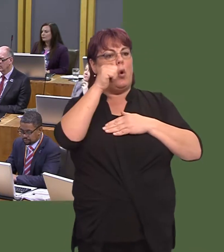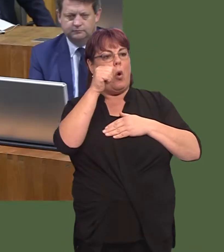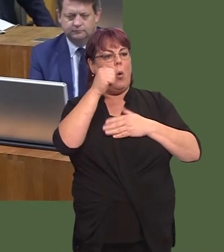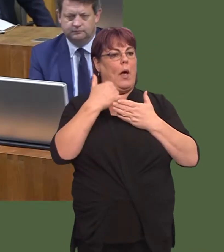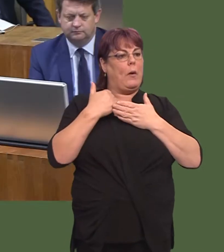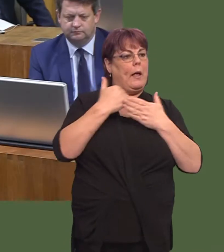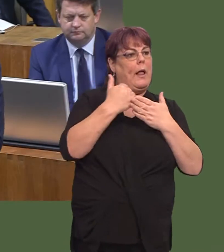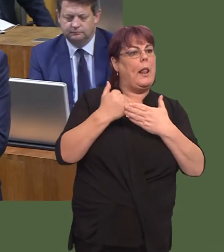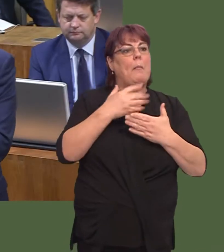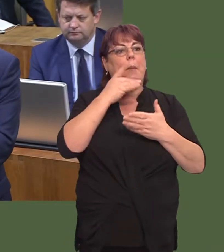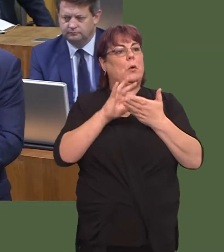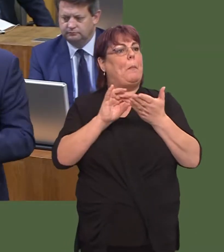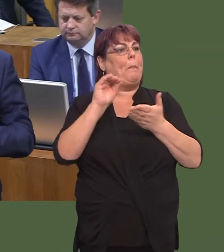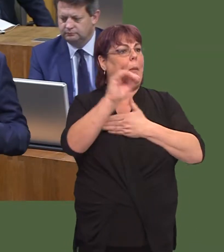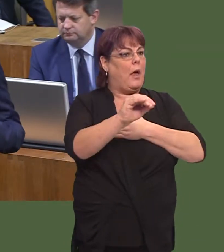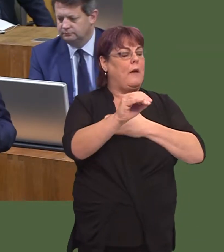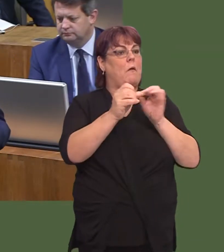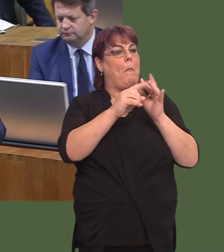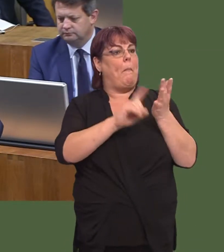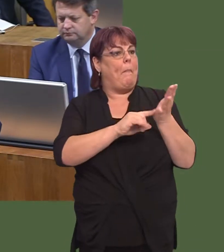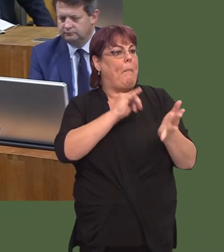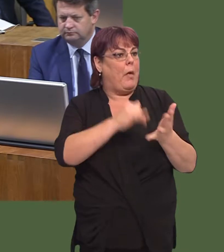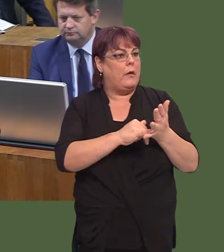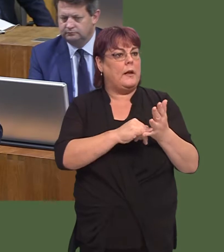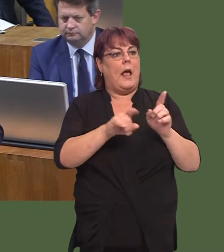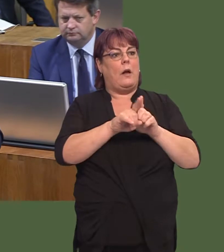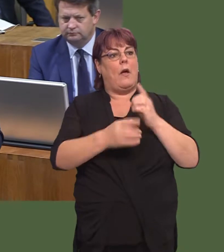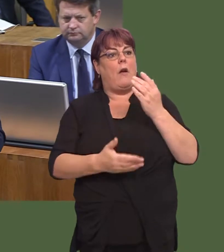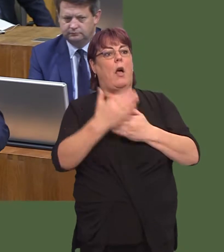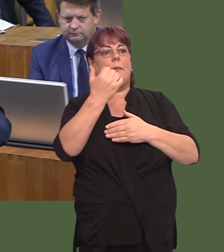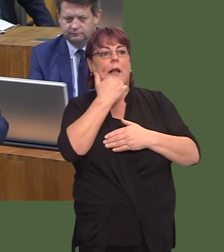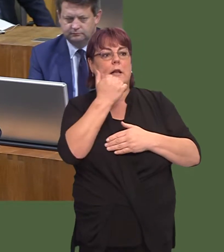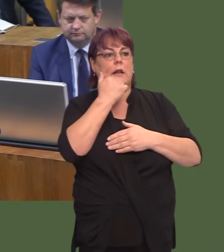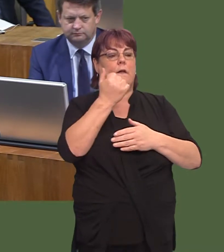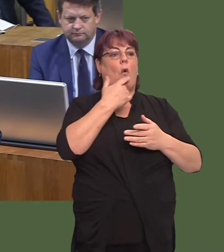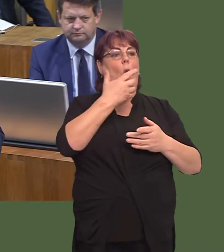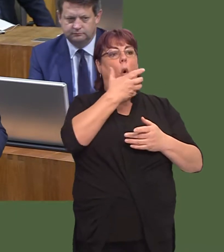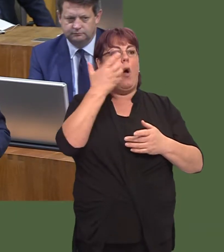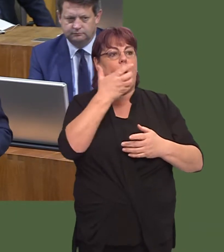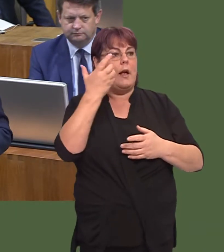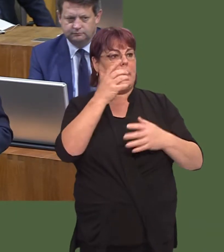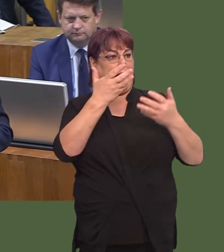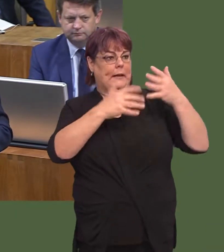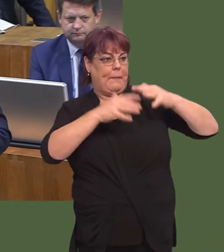It will provide us with a range of information, including updated national fuel poverty estimates and data to help with the targeting of delivery measures.